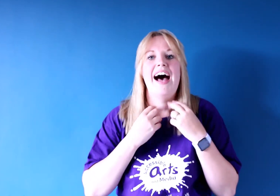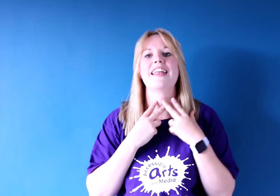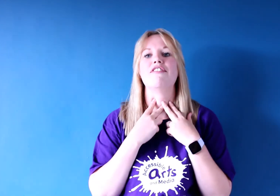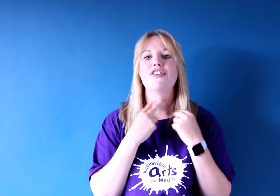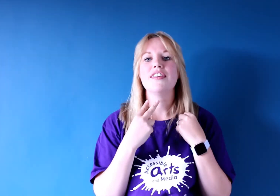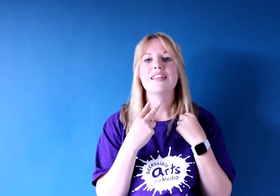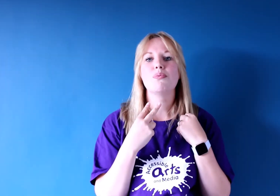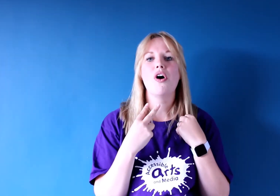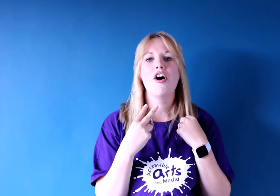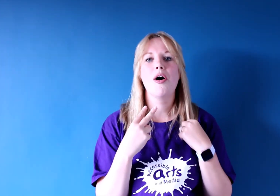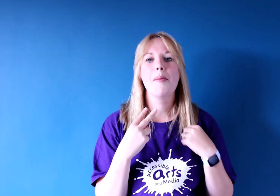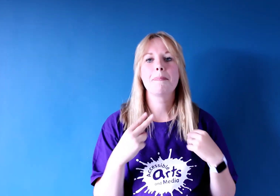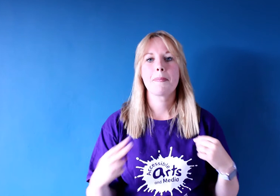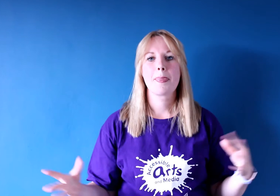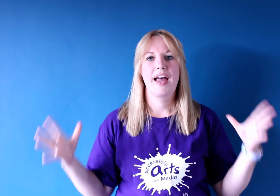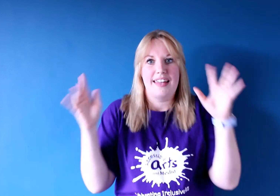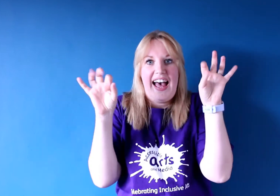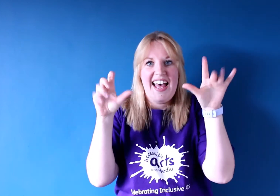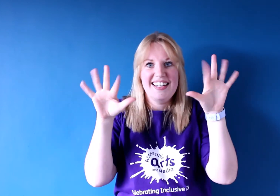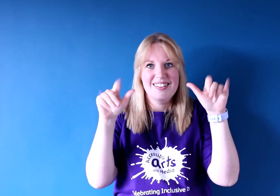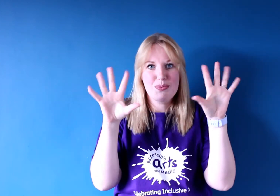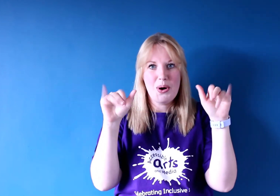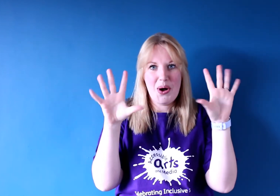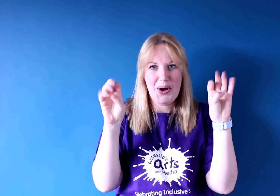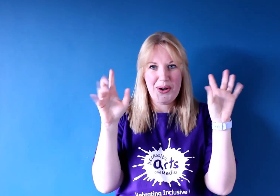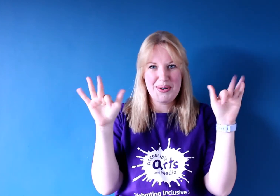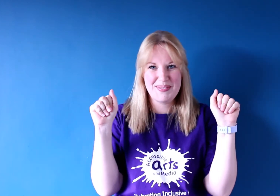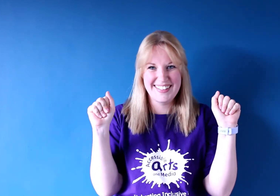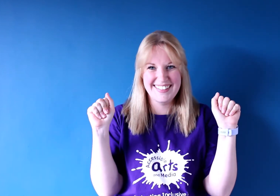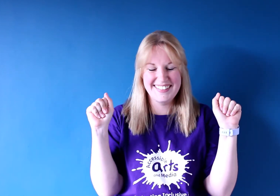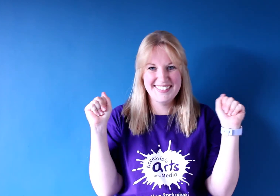and our voices warm and our hands warm.